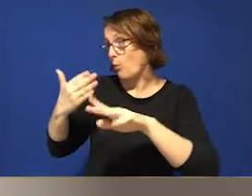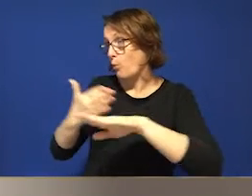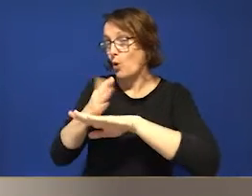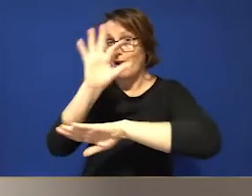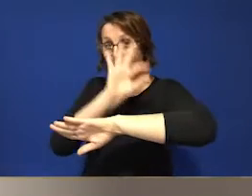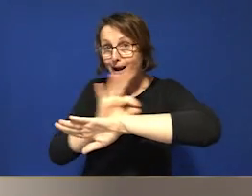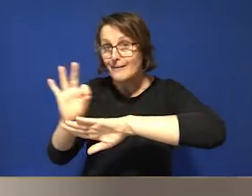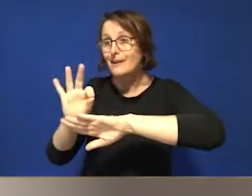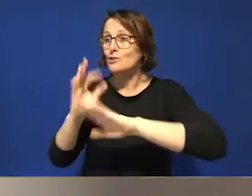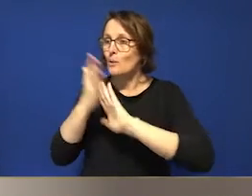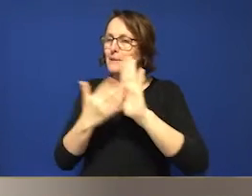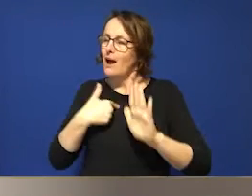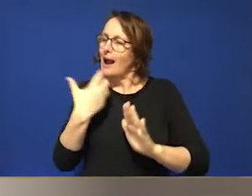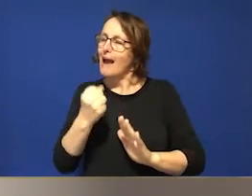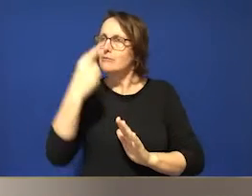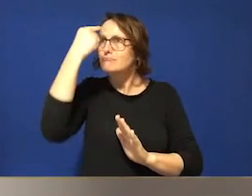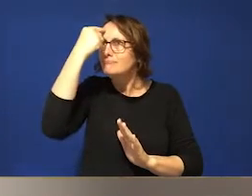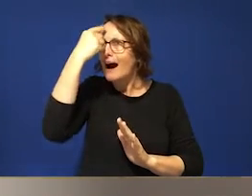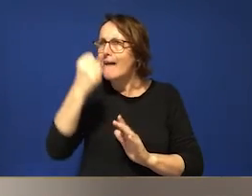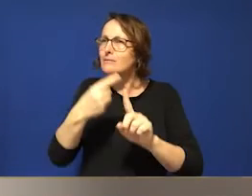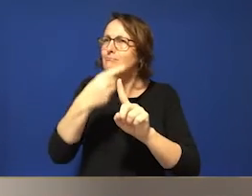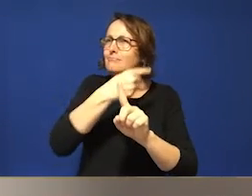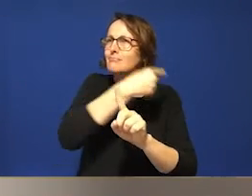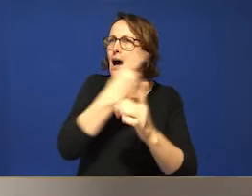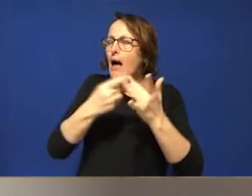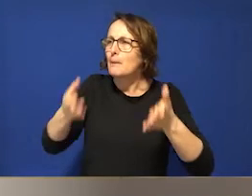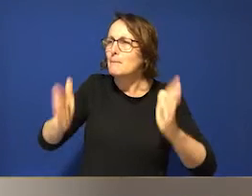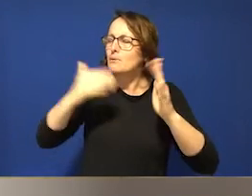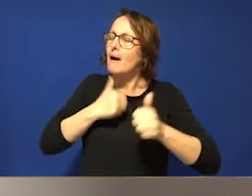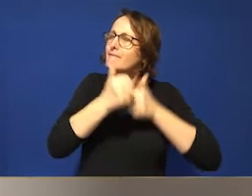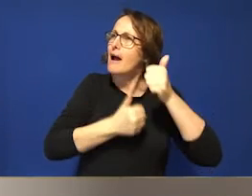and there are always favorite buildings. I think the thing that the most obvious thing